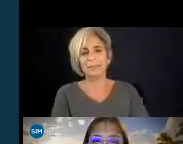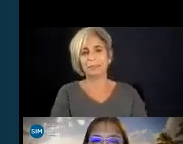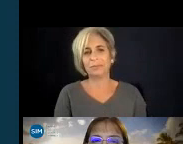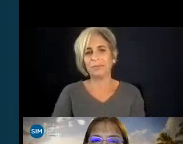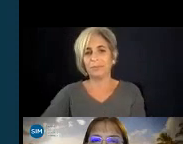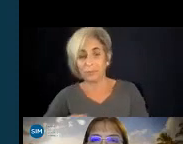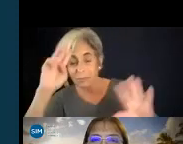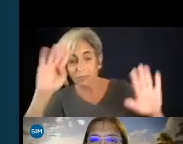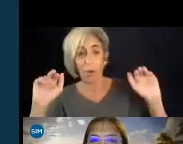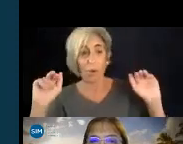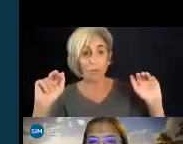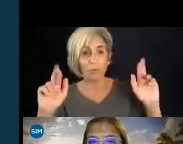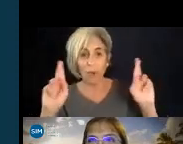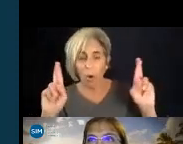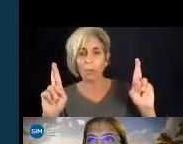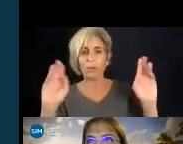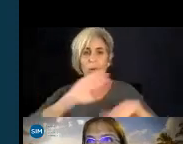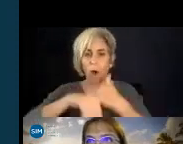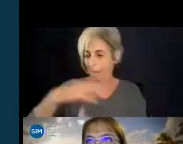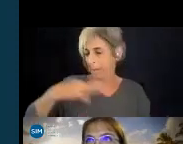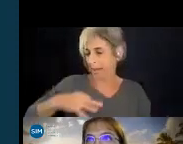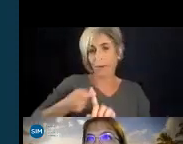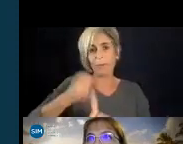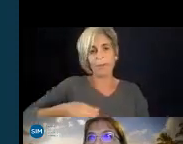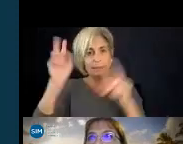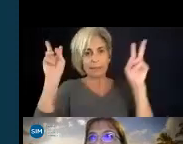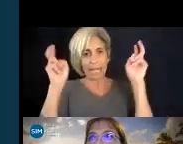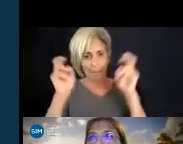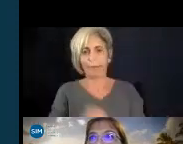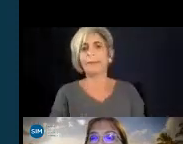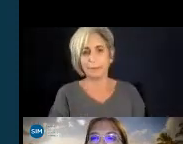Hopefully it is beneficial to everyone as well.